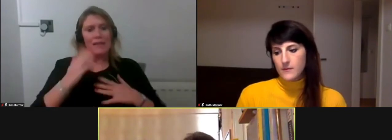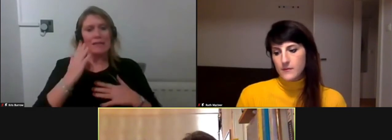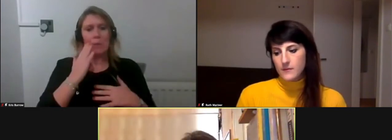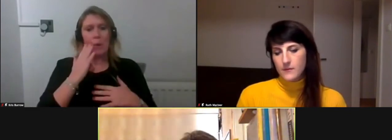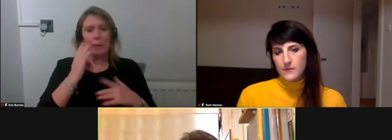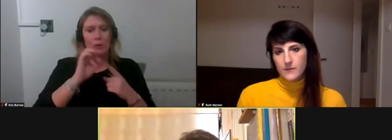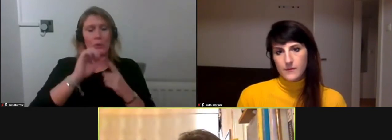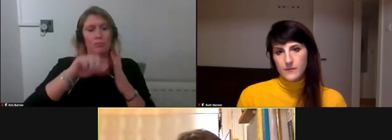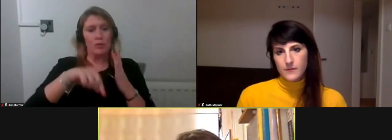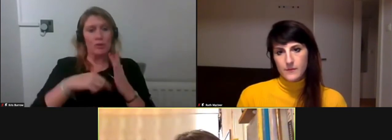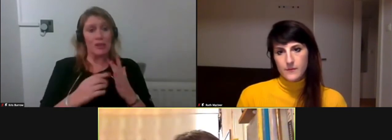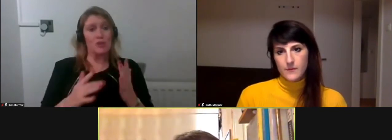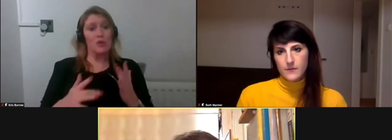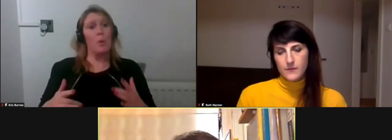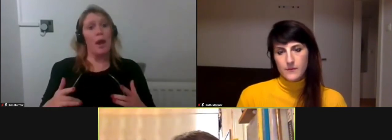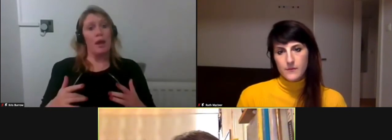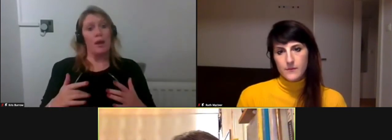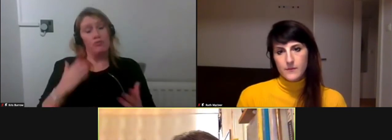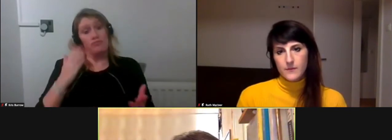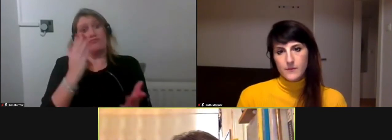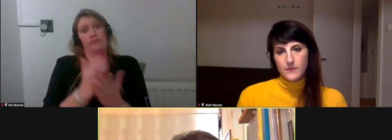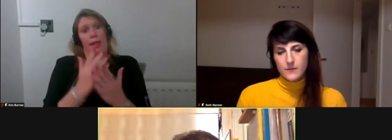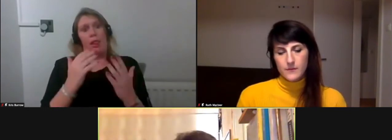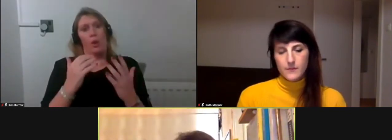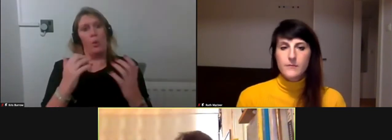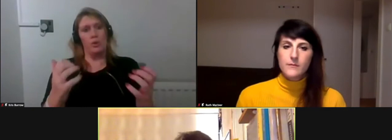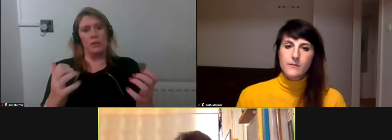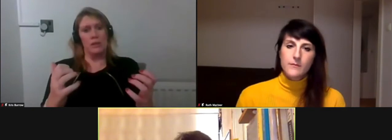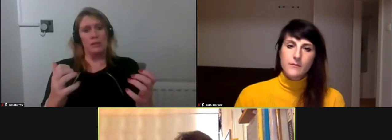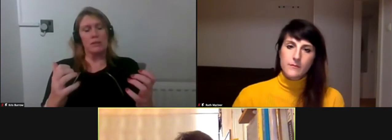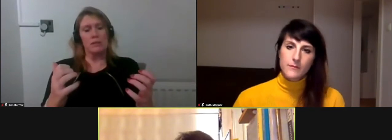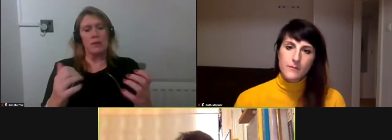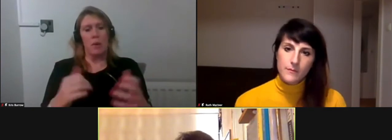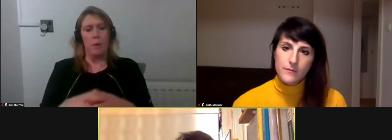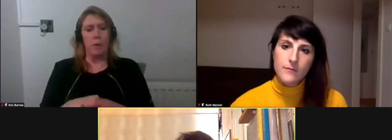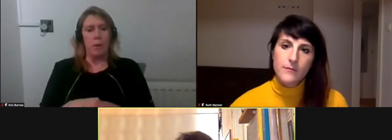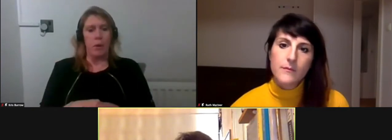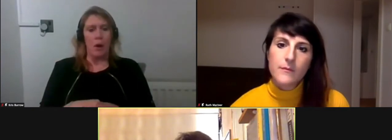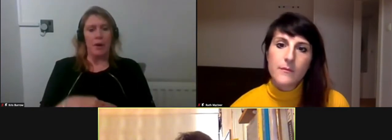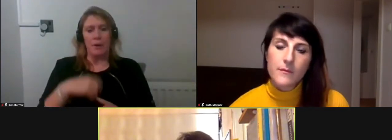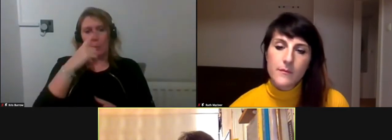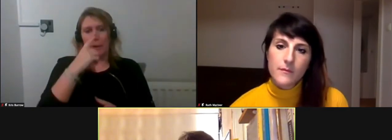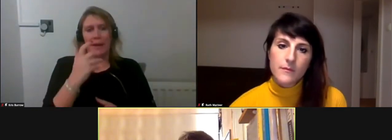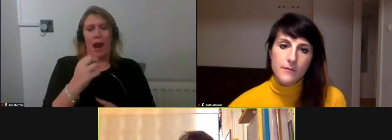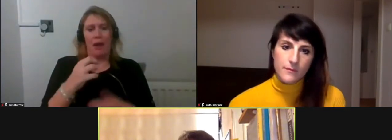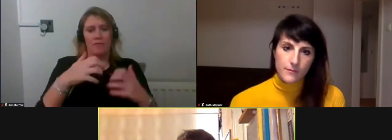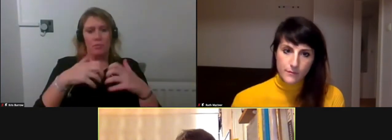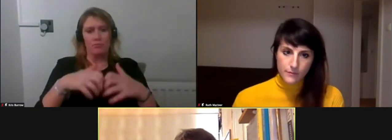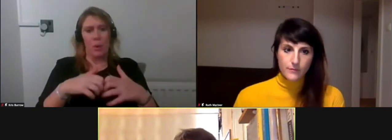audience, that will be able to have some of the Foley props available for people to